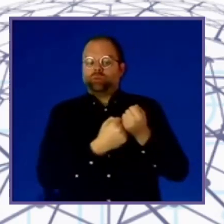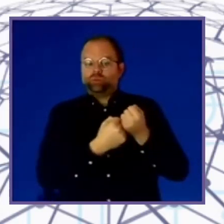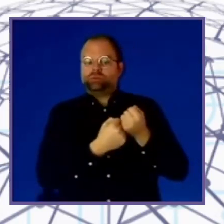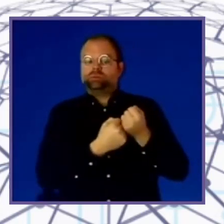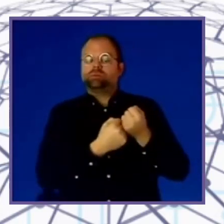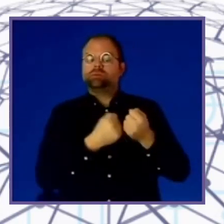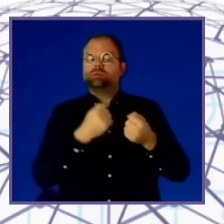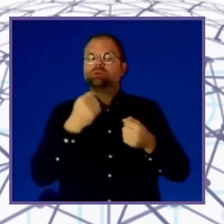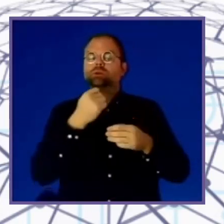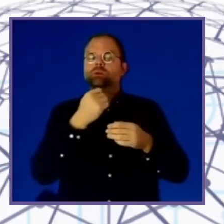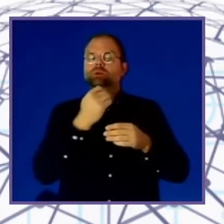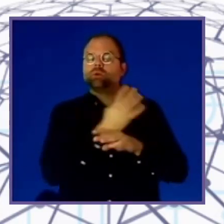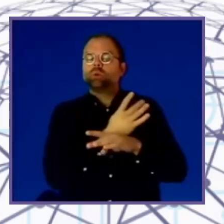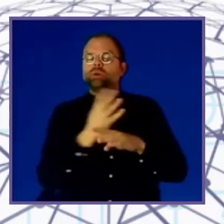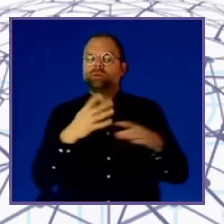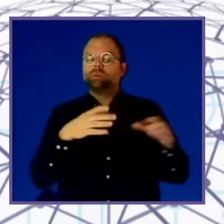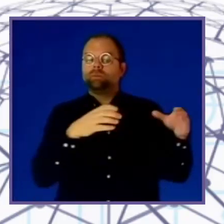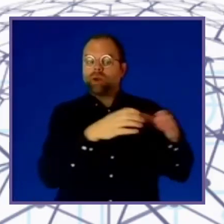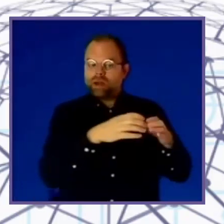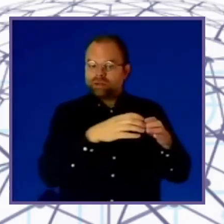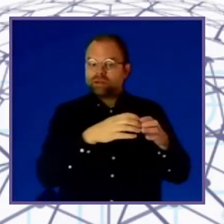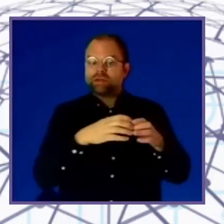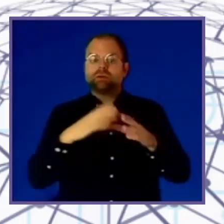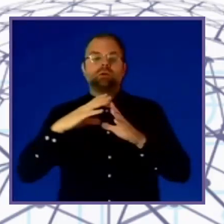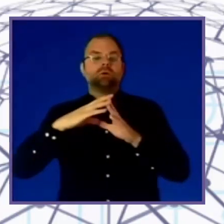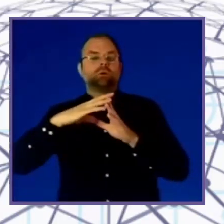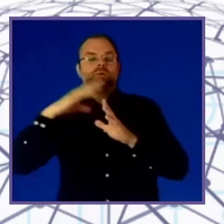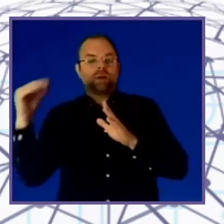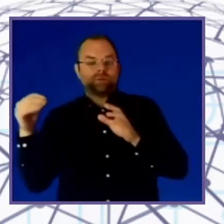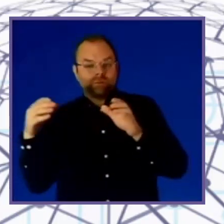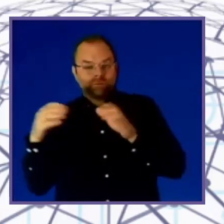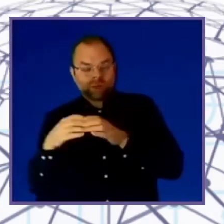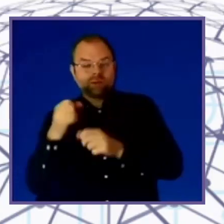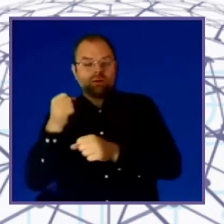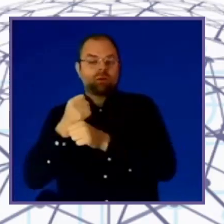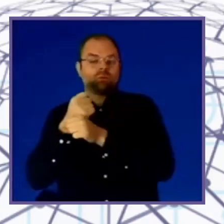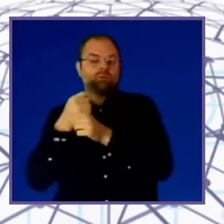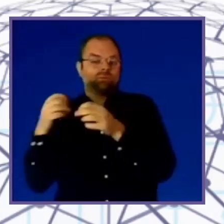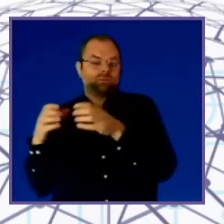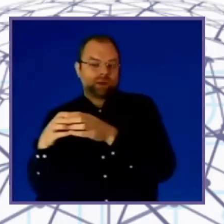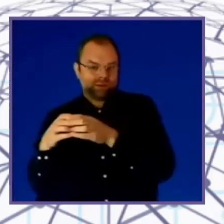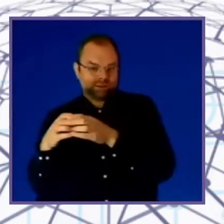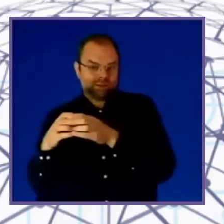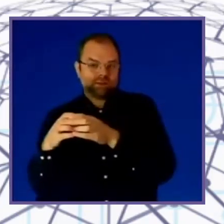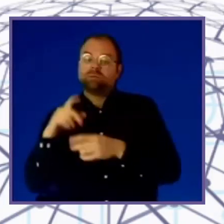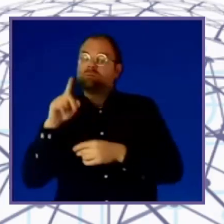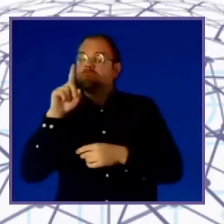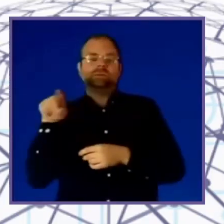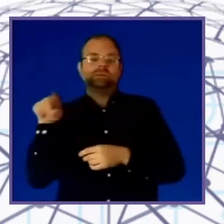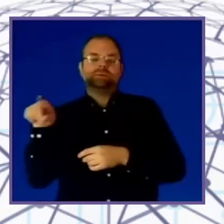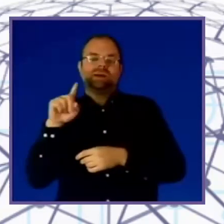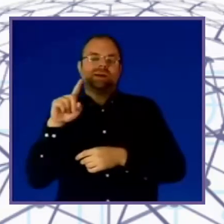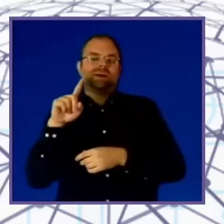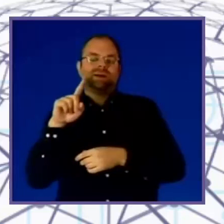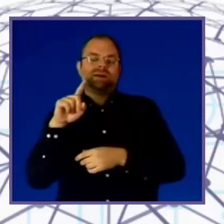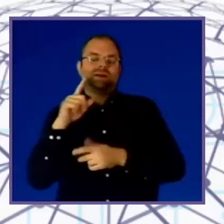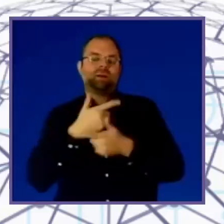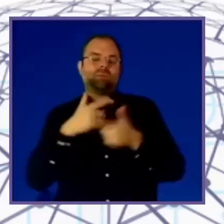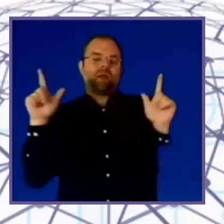quarter of a million disabled people now being exempt with DWP benefits included. We expanded